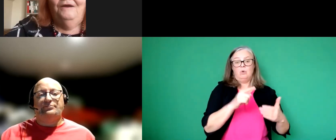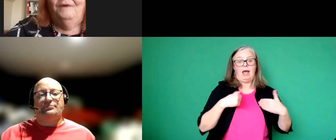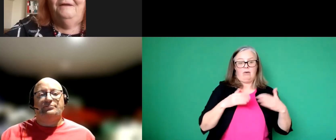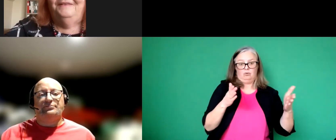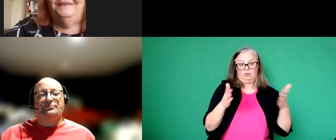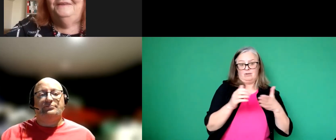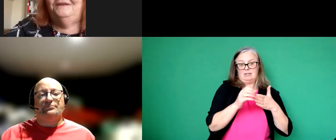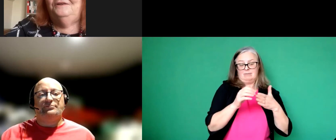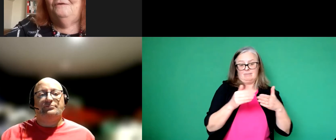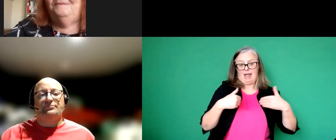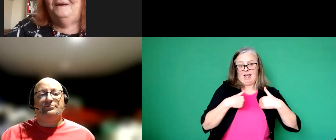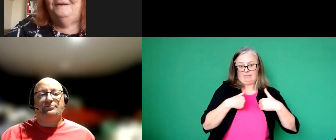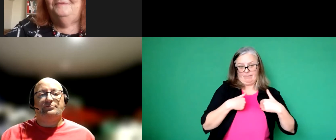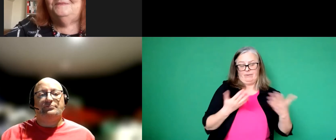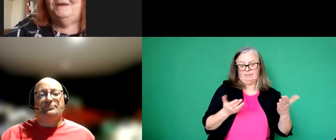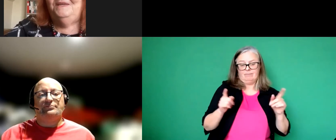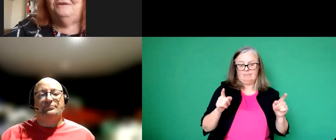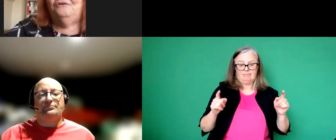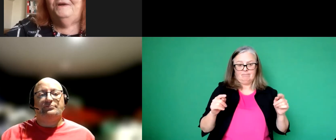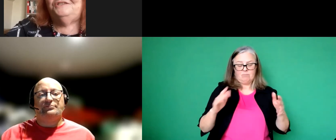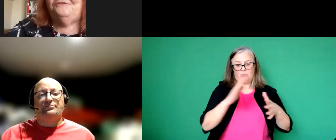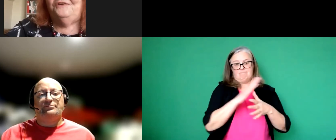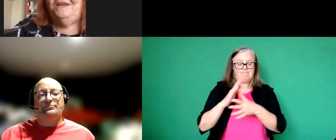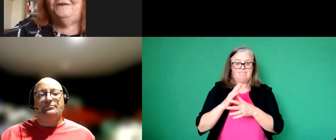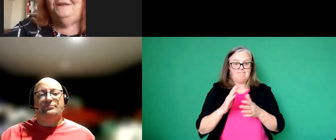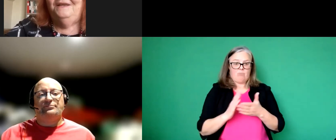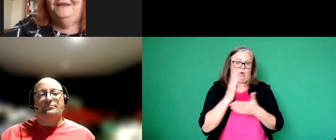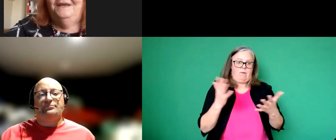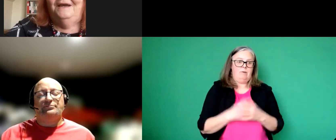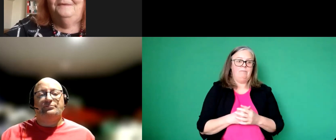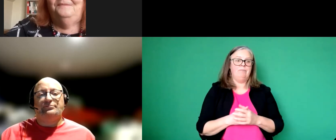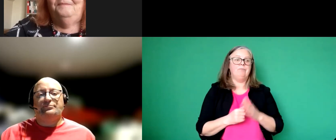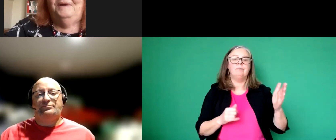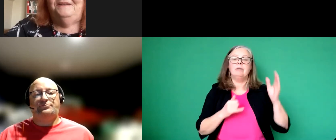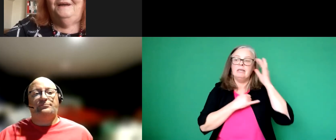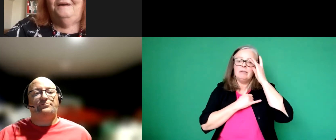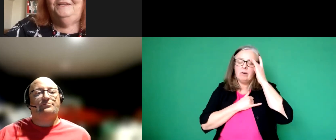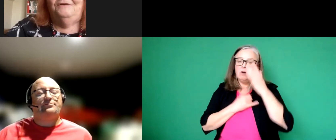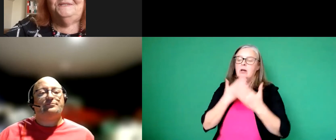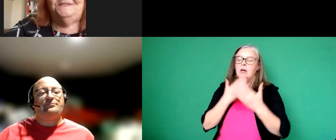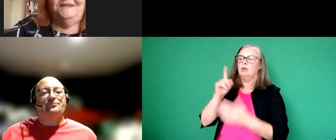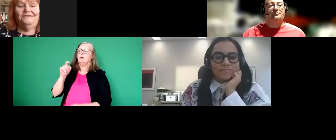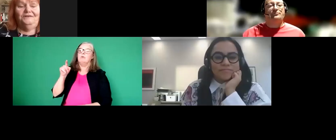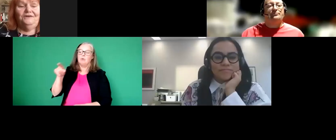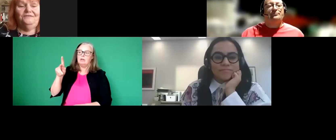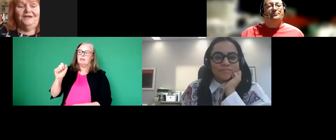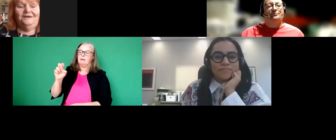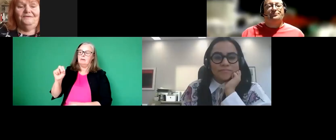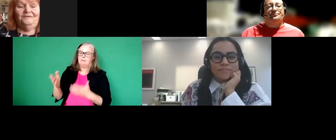well you know this might be a good question for karen um but you know as i said earlier uh